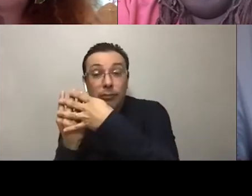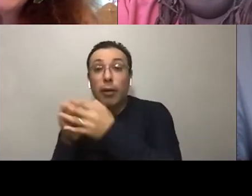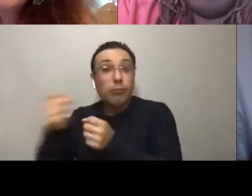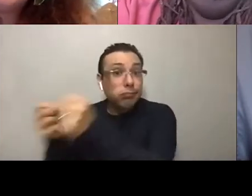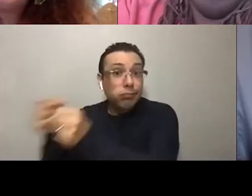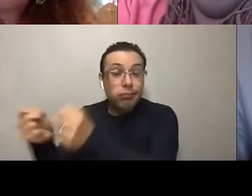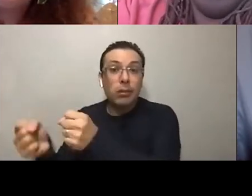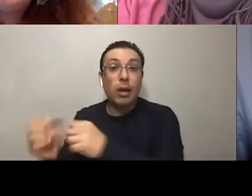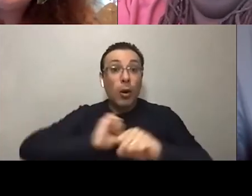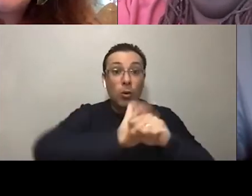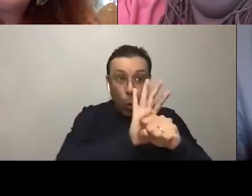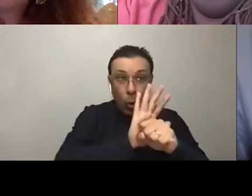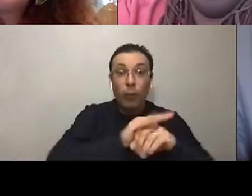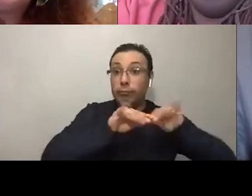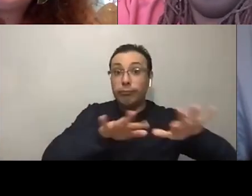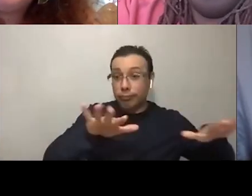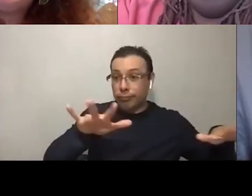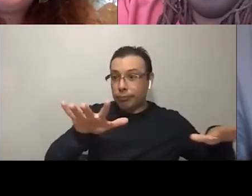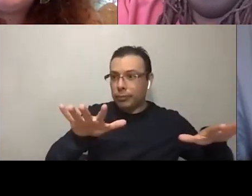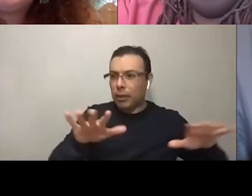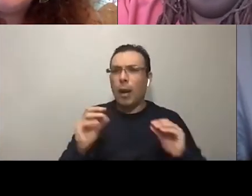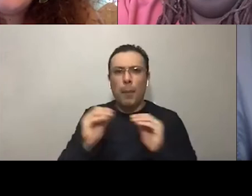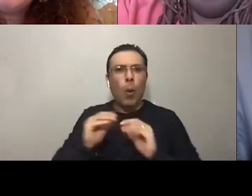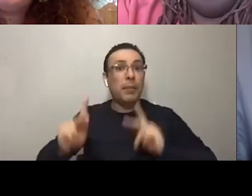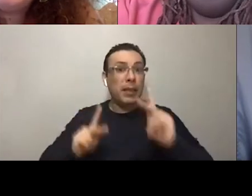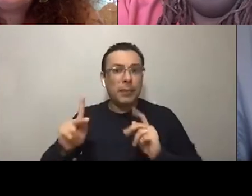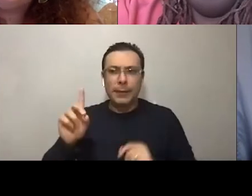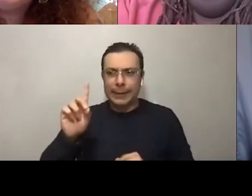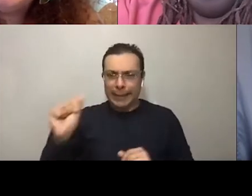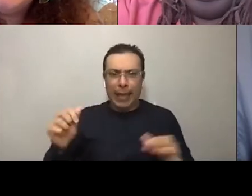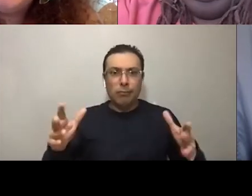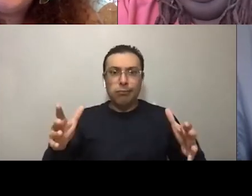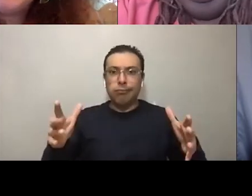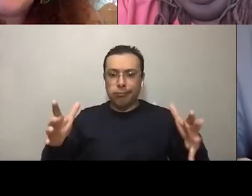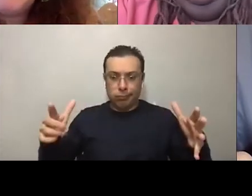increase of more disabled people experiencing the world that we’re living in.